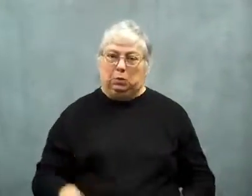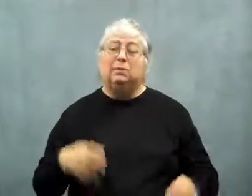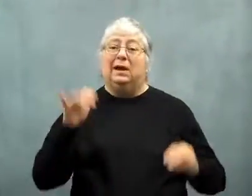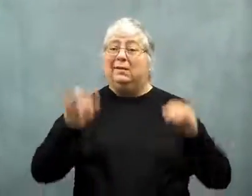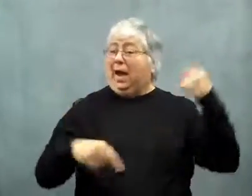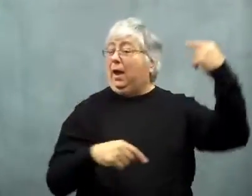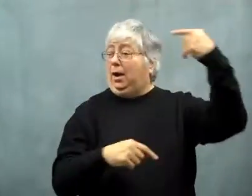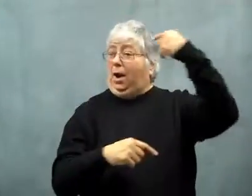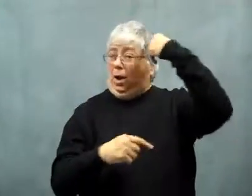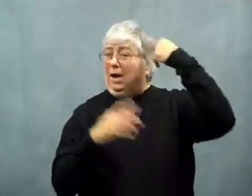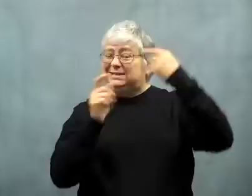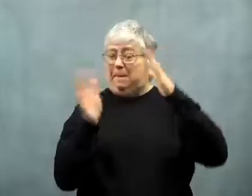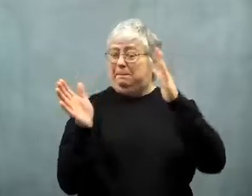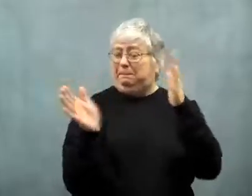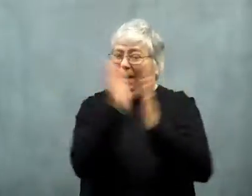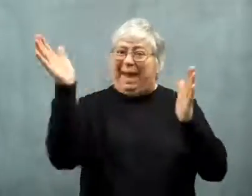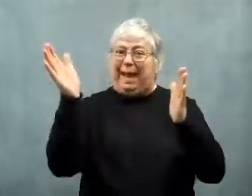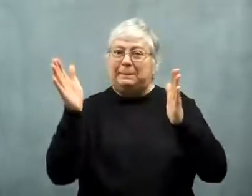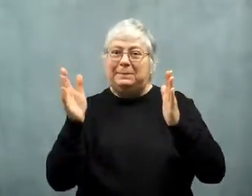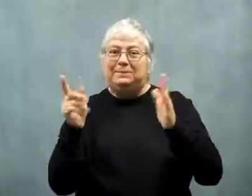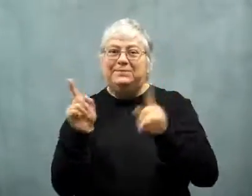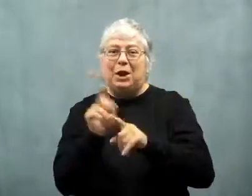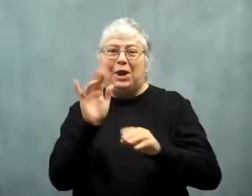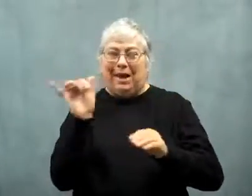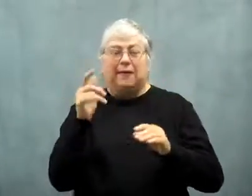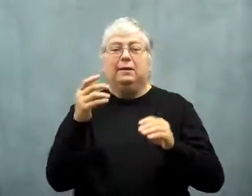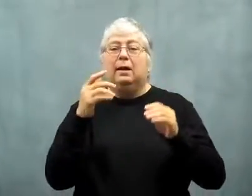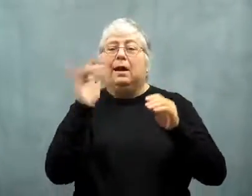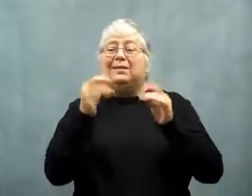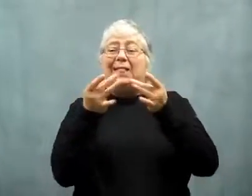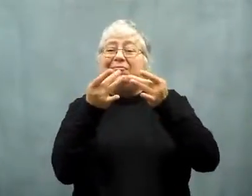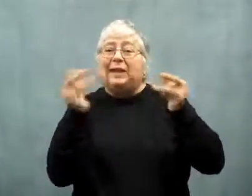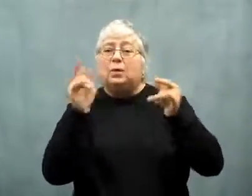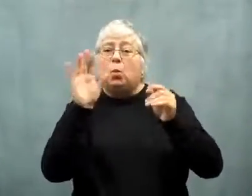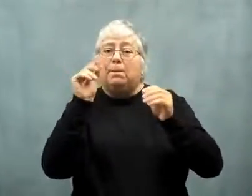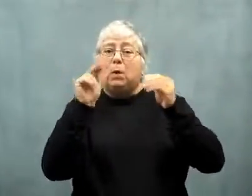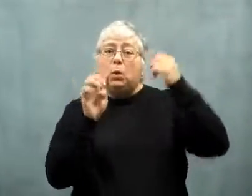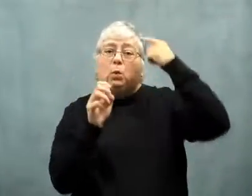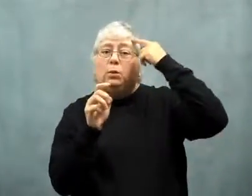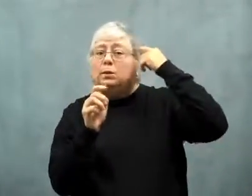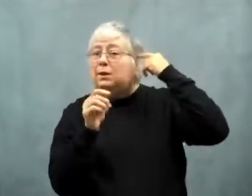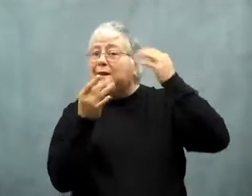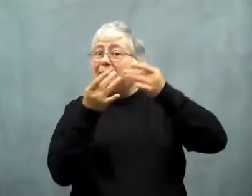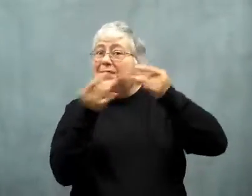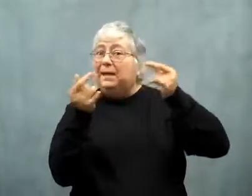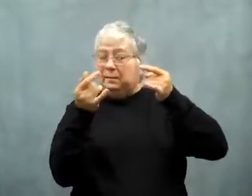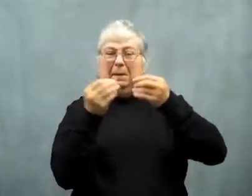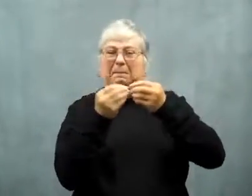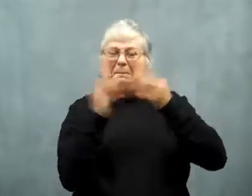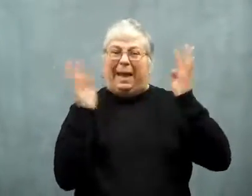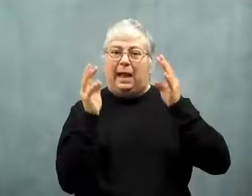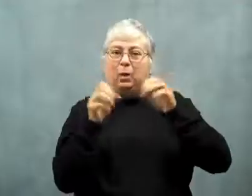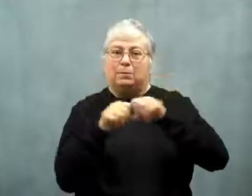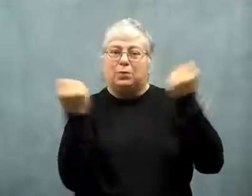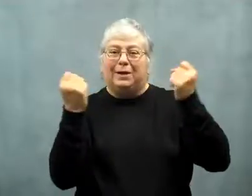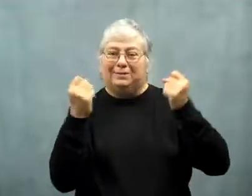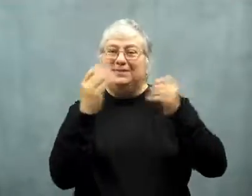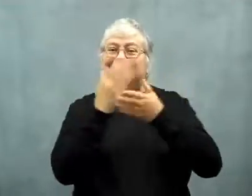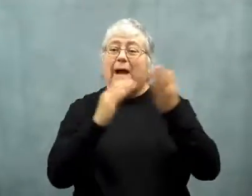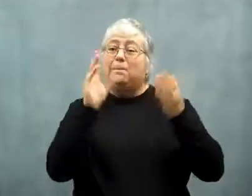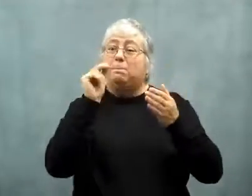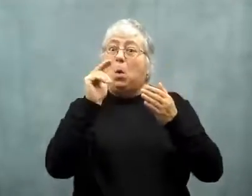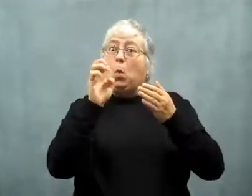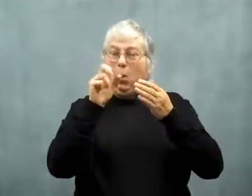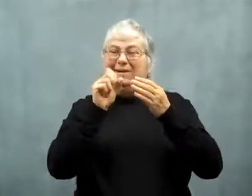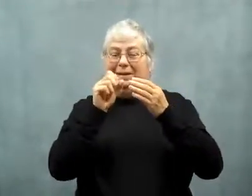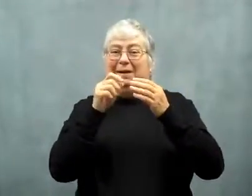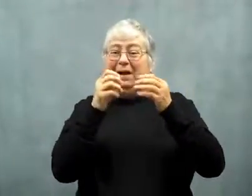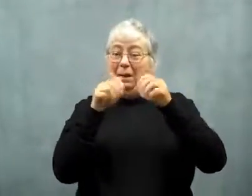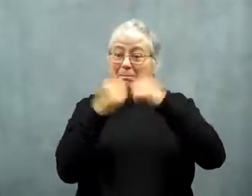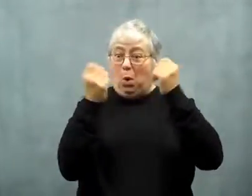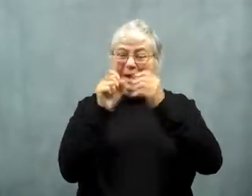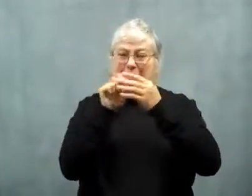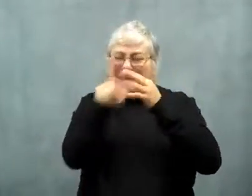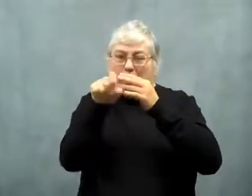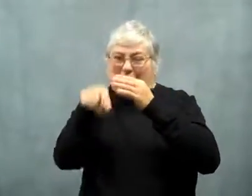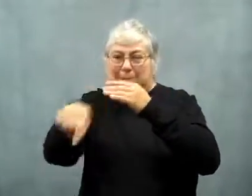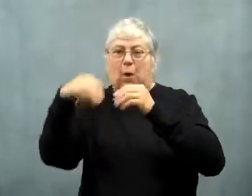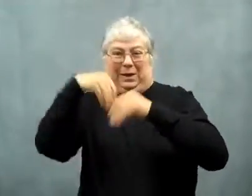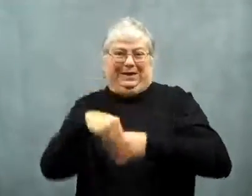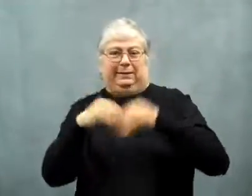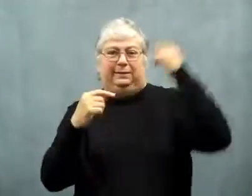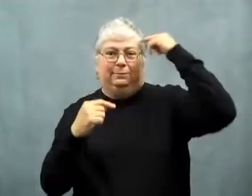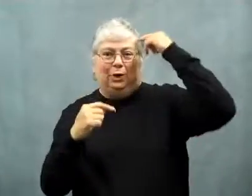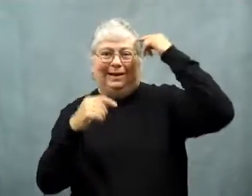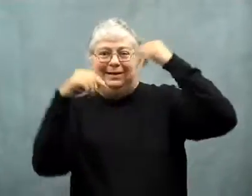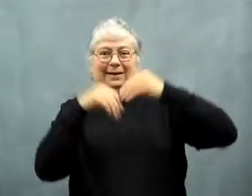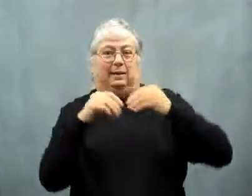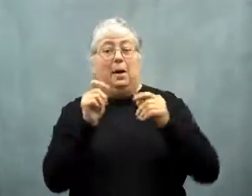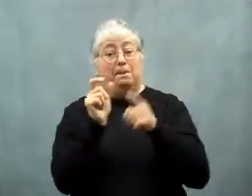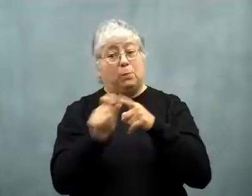The impact shattered a thin part of the skull.